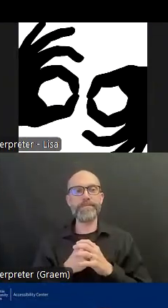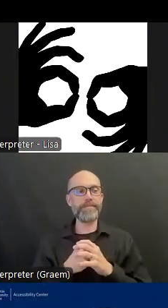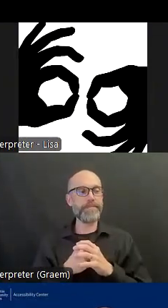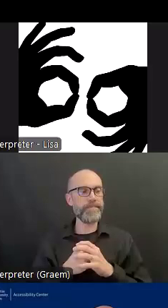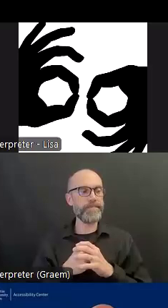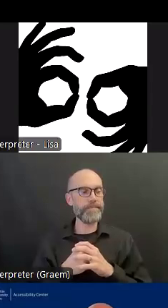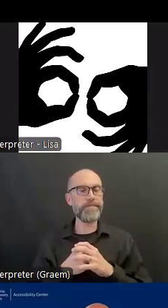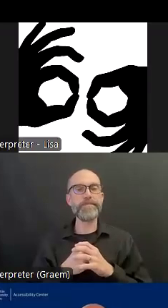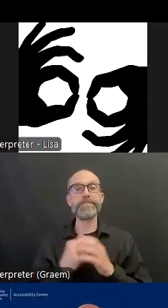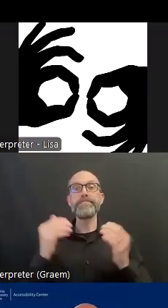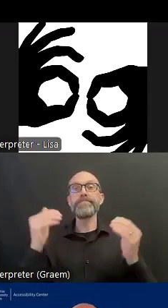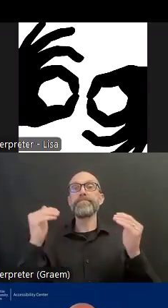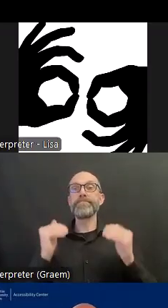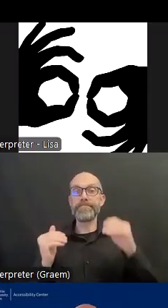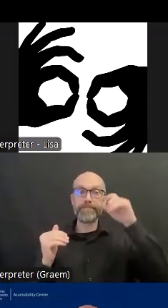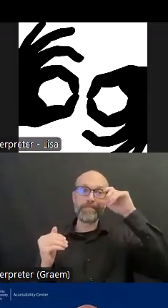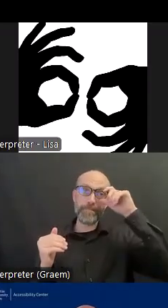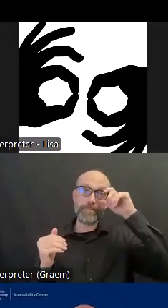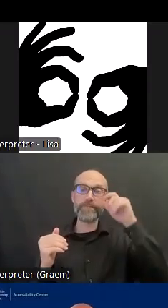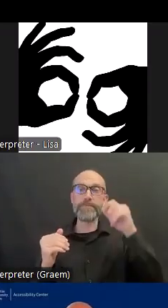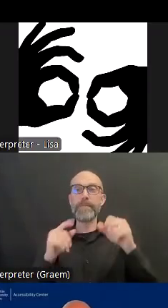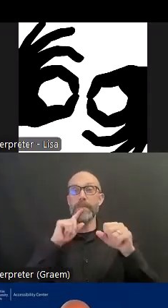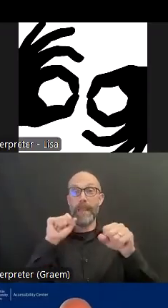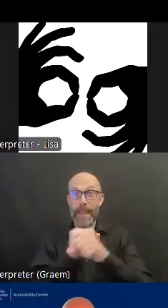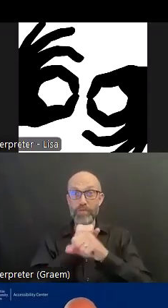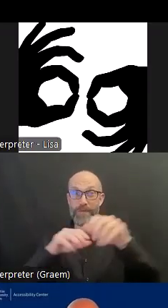So next, we want to get into the actual accessibility evaluation processes.